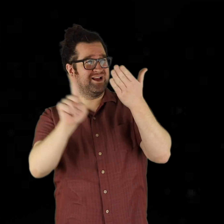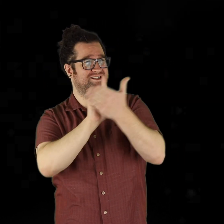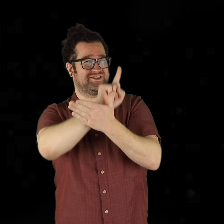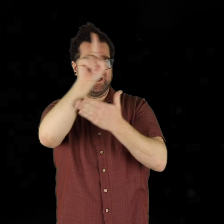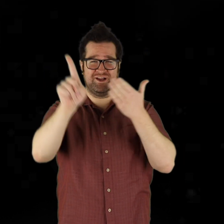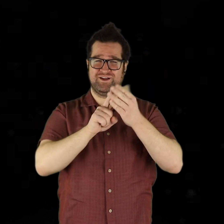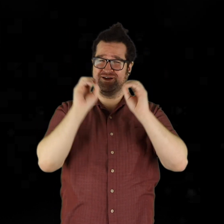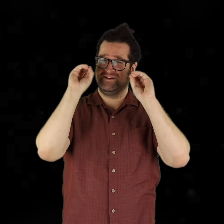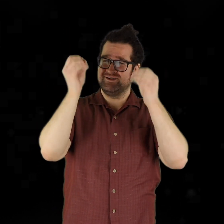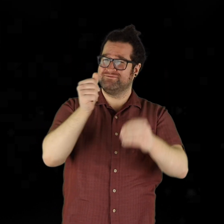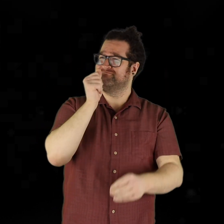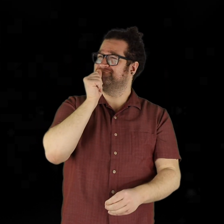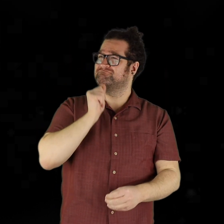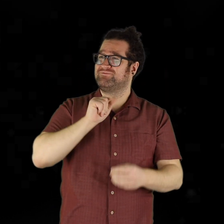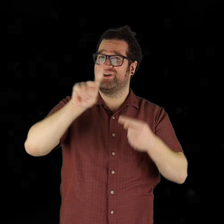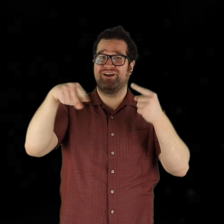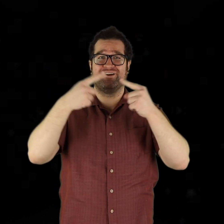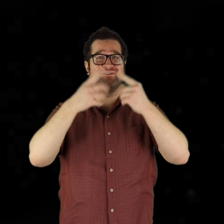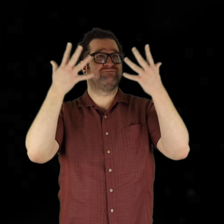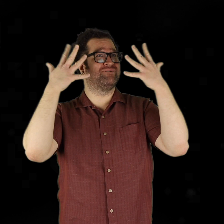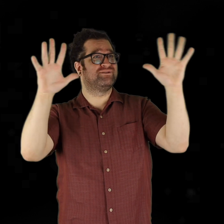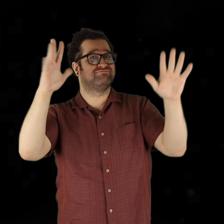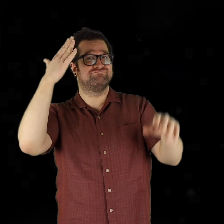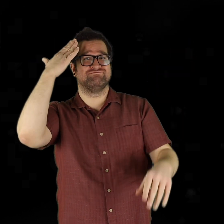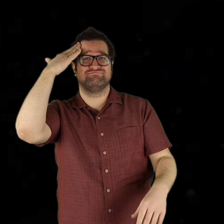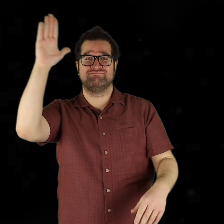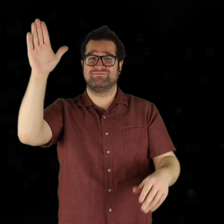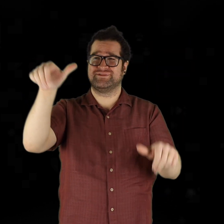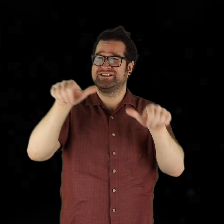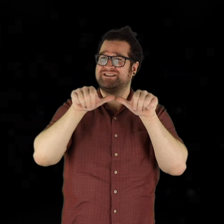For hours and hours without patience or end,